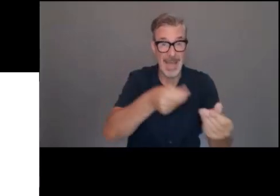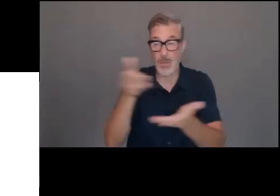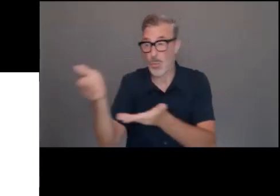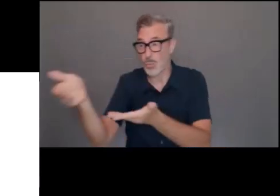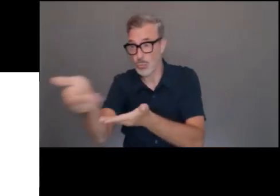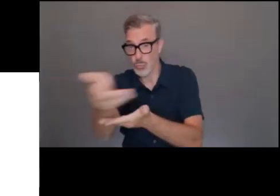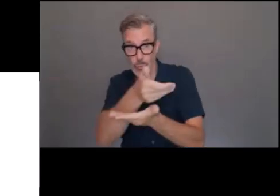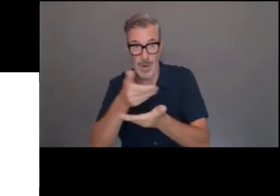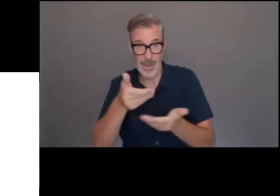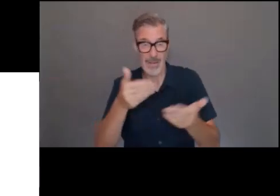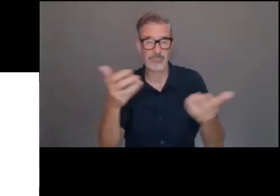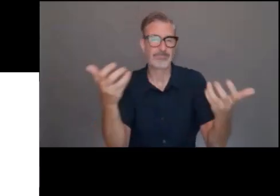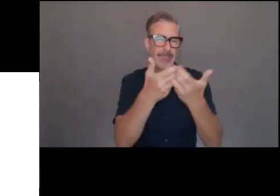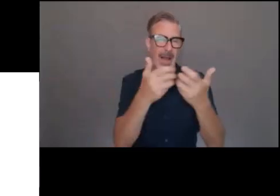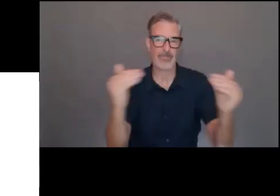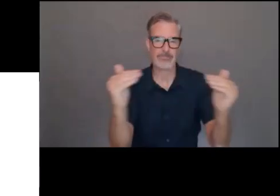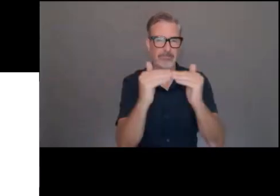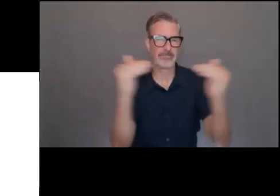applicant inputs the amount from Canada Council.